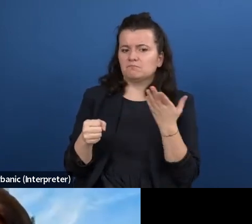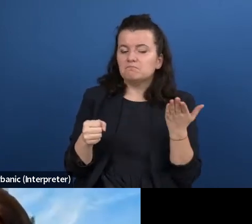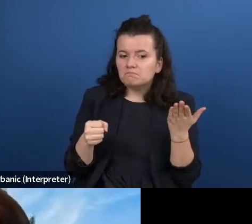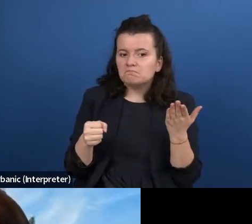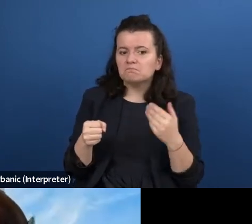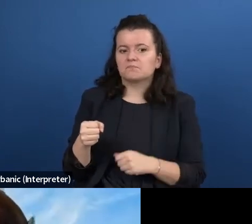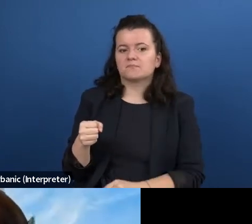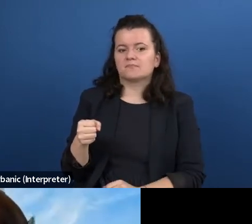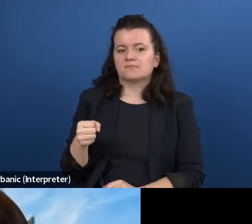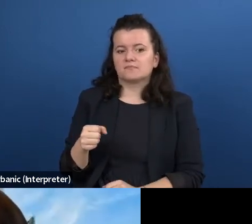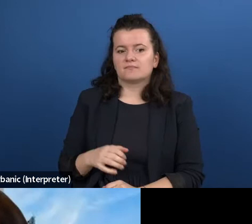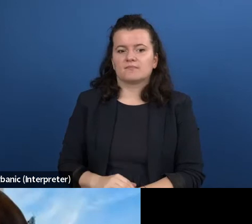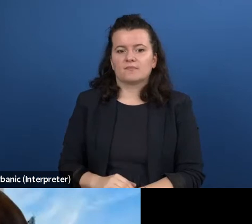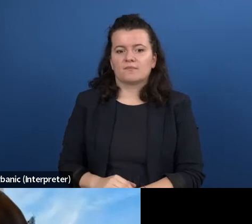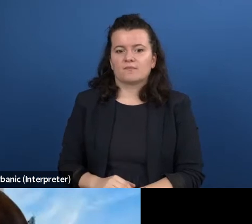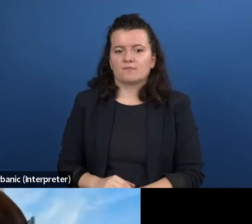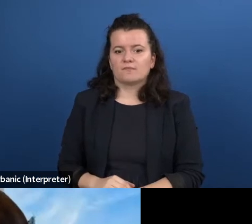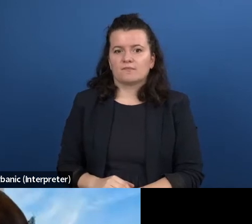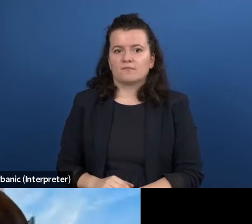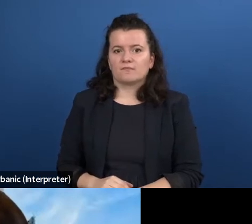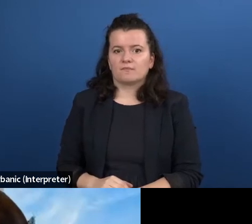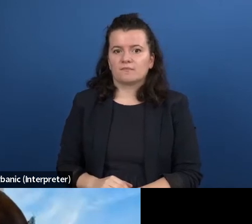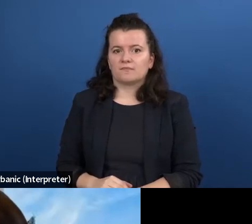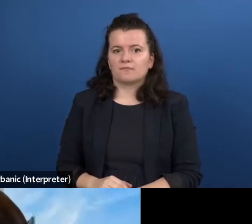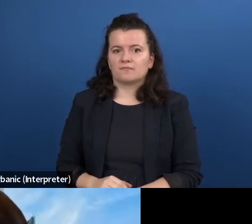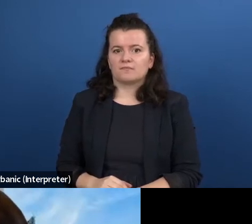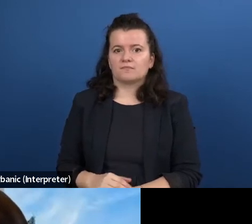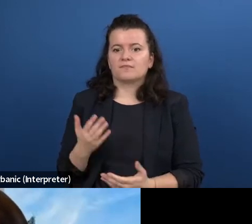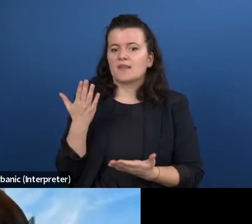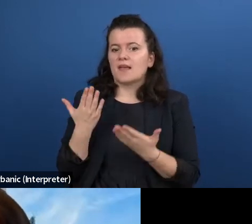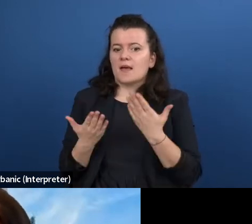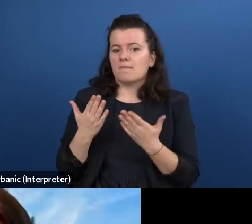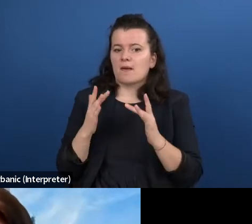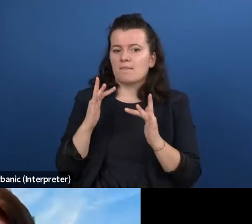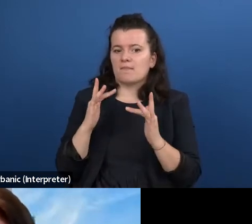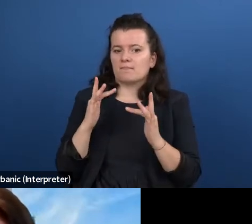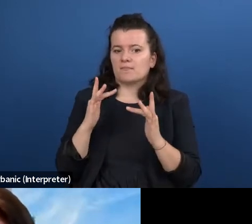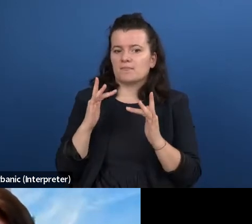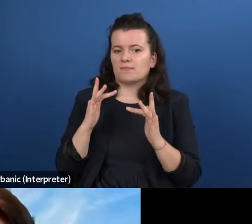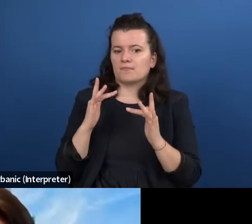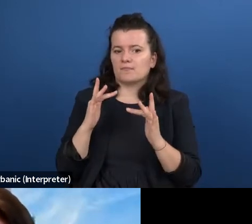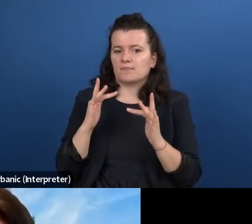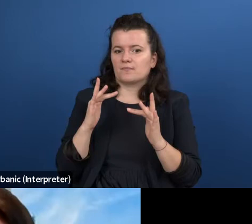There might be an issue when you connected to the event. You just need to... No, we cannot hear you.